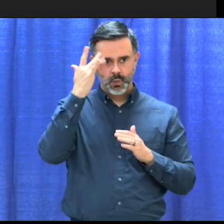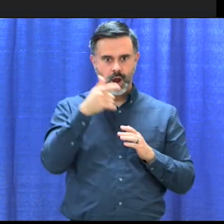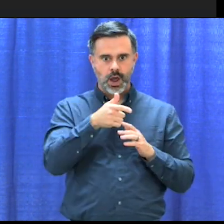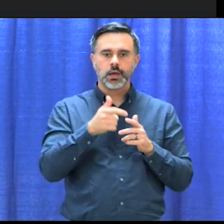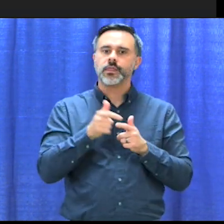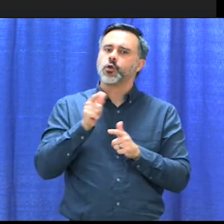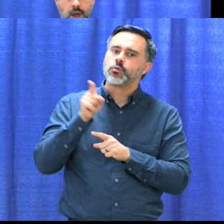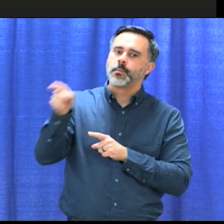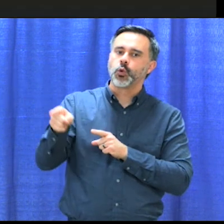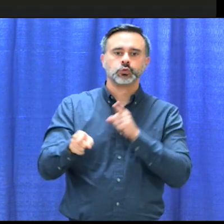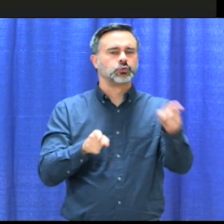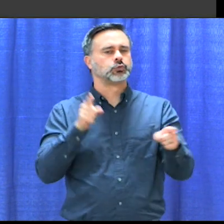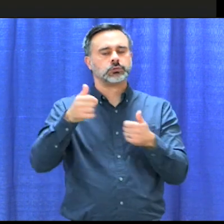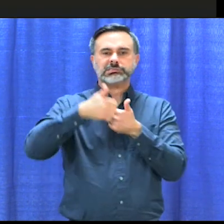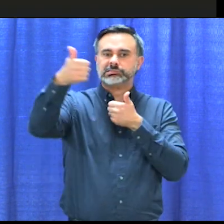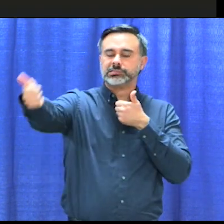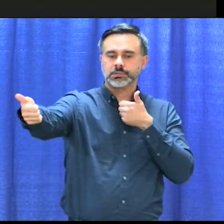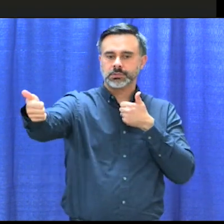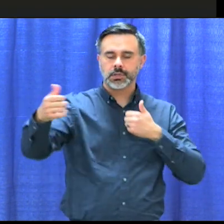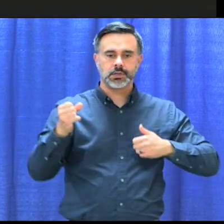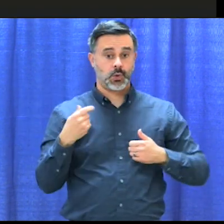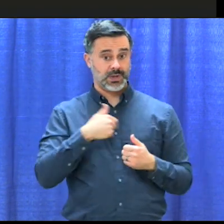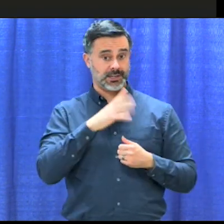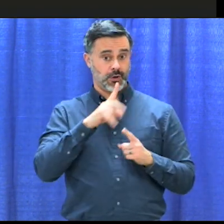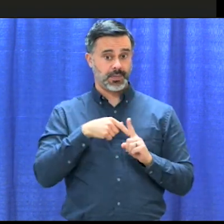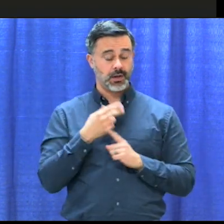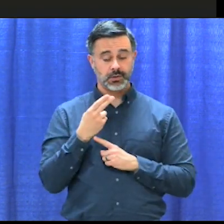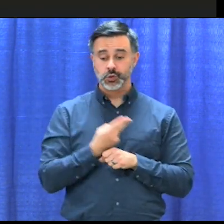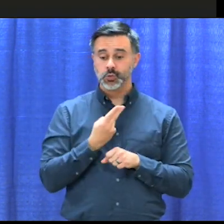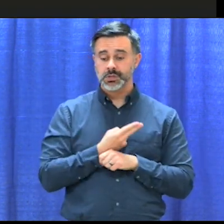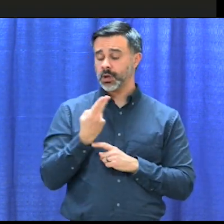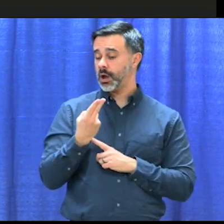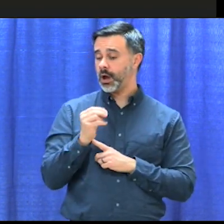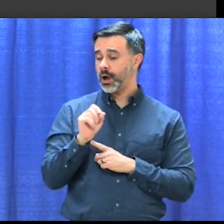So we talked about the issue of hotspot. When we talk about the issue of devices.